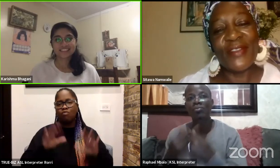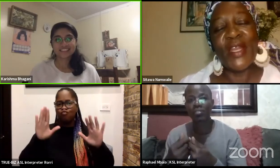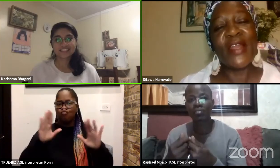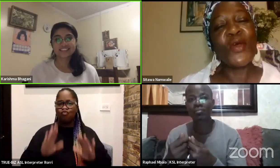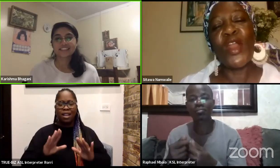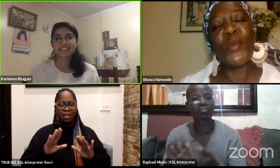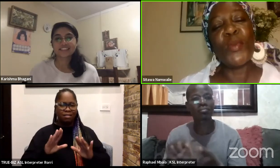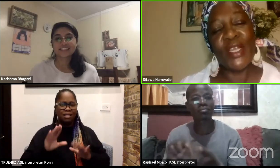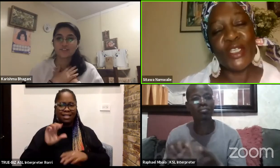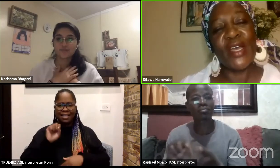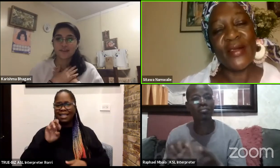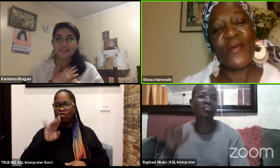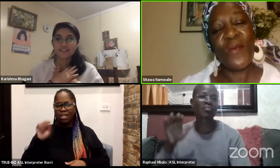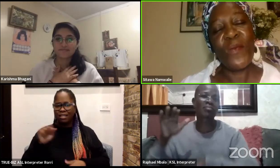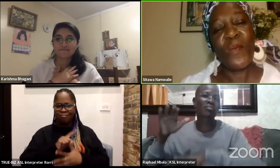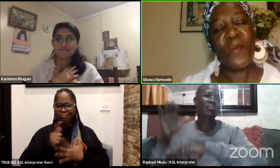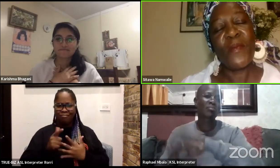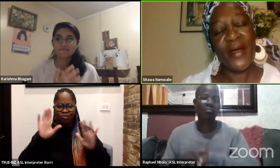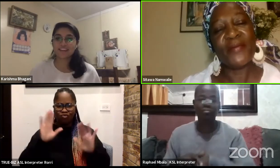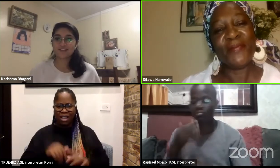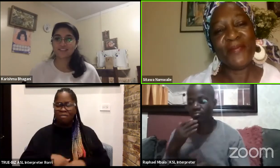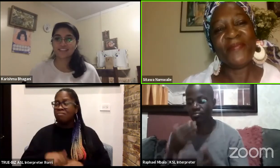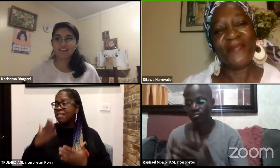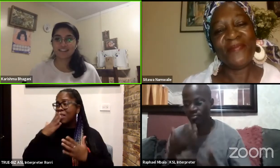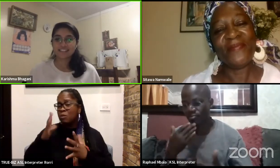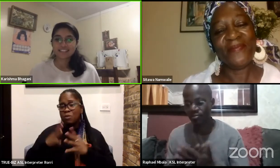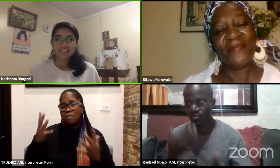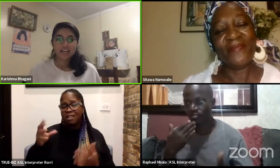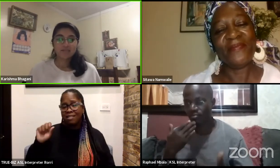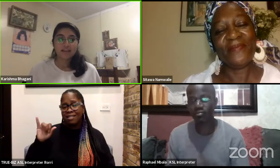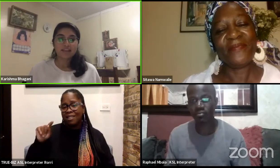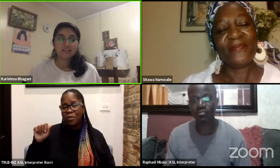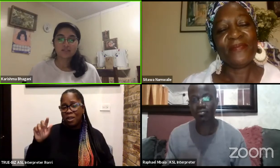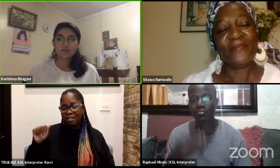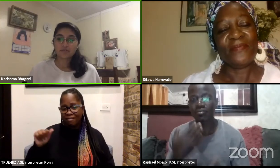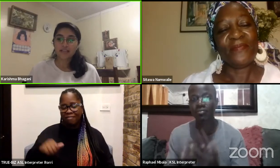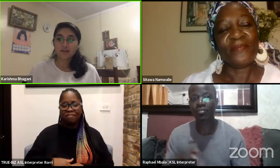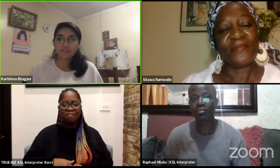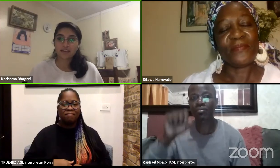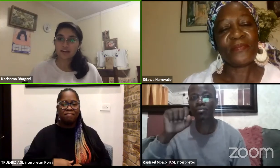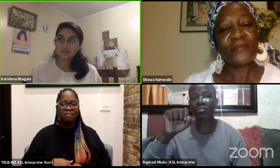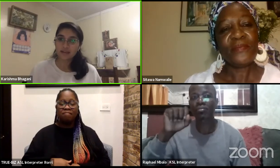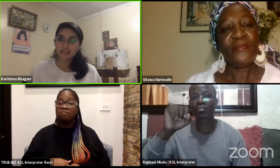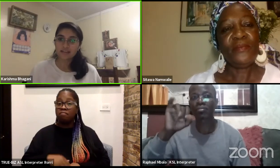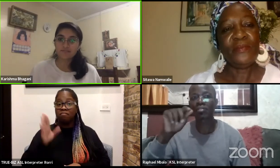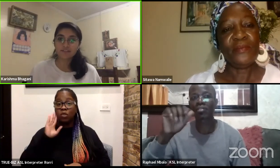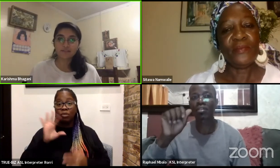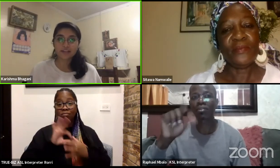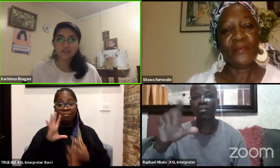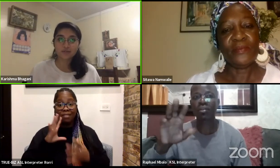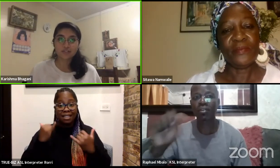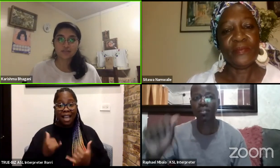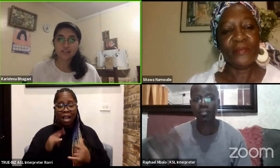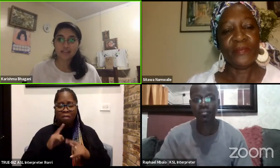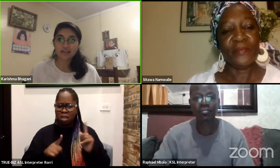It's been an incredible- Thank you so much. Thank you, Sitawa. And so, we'll sign off here but feel free to tune in